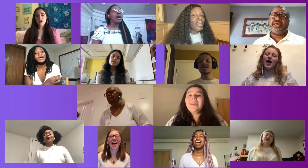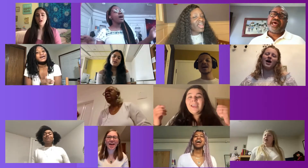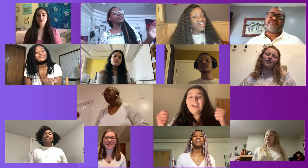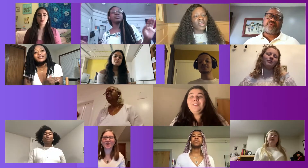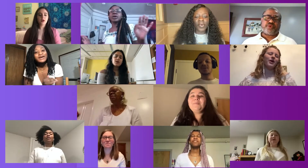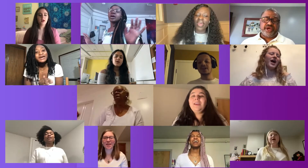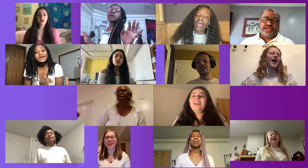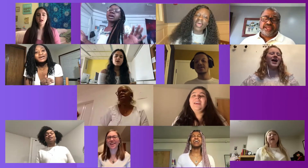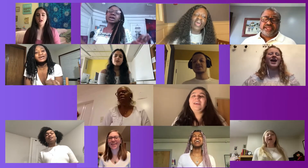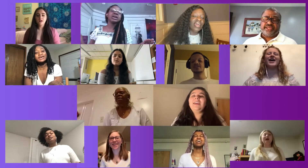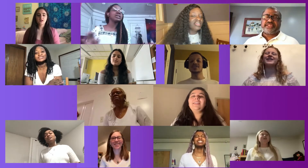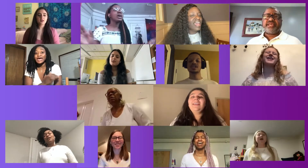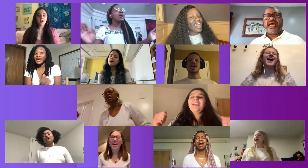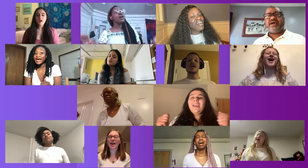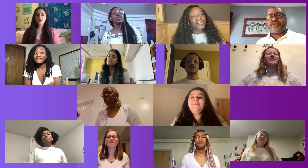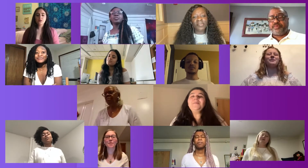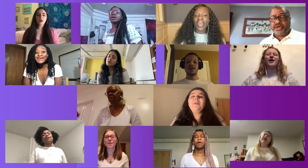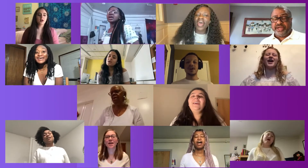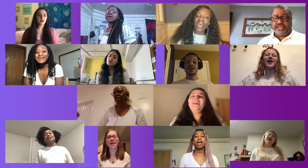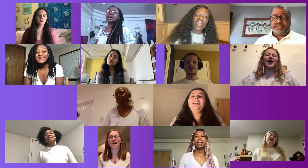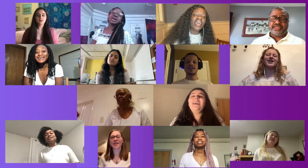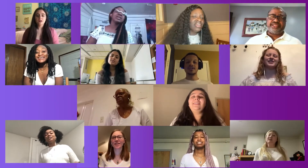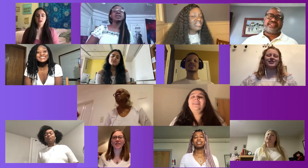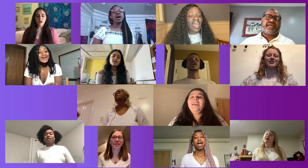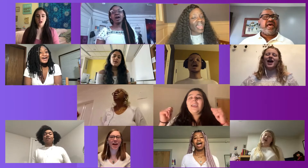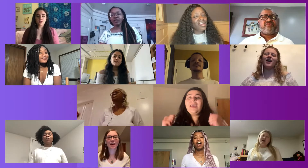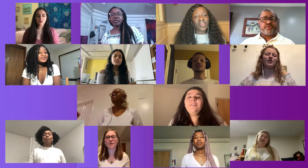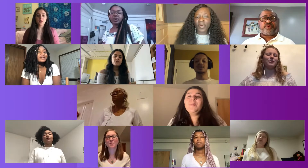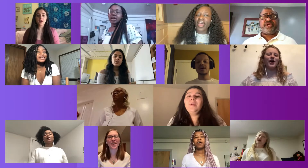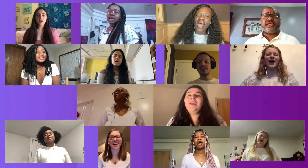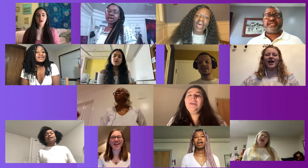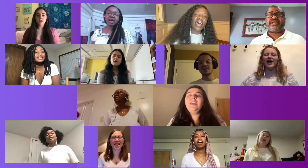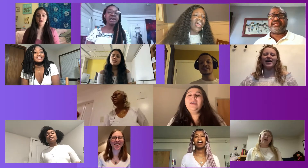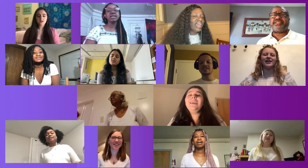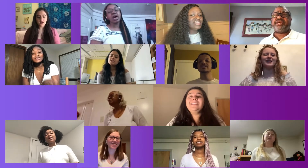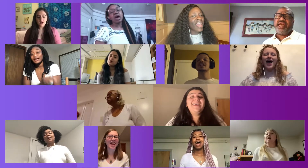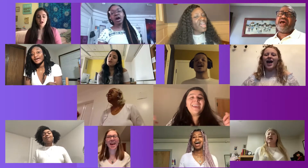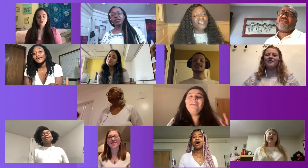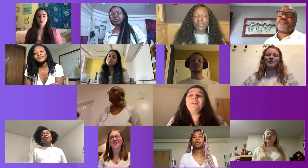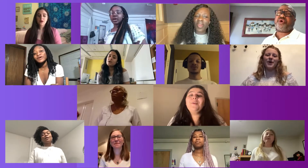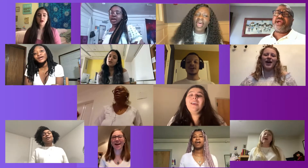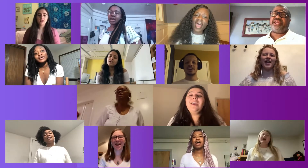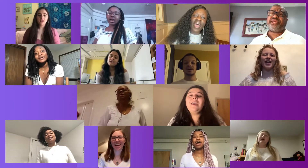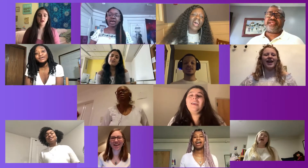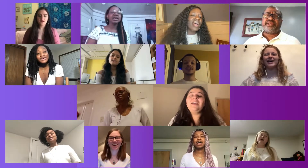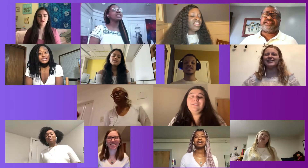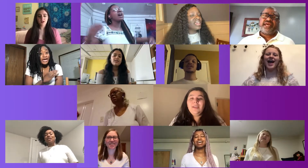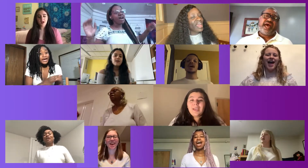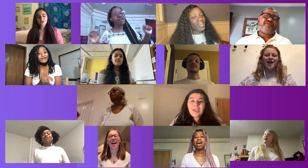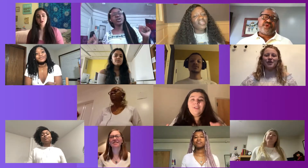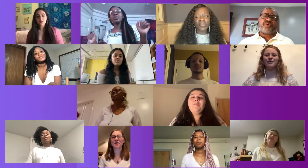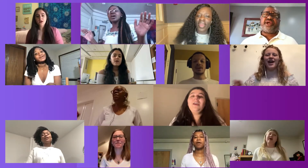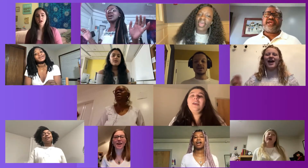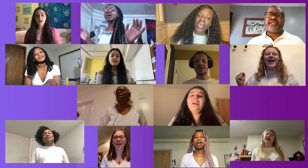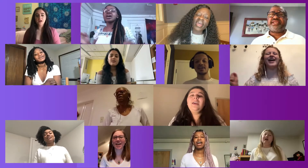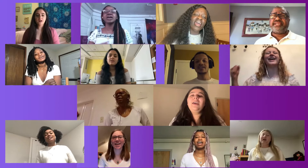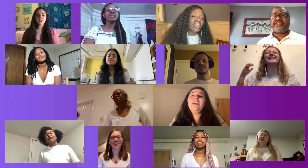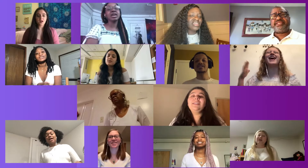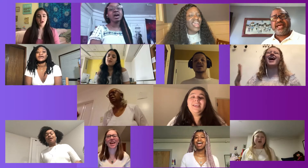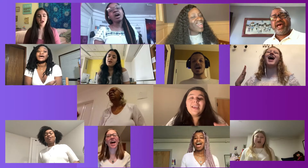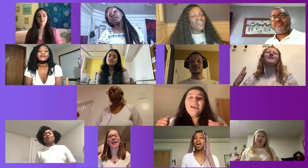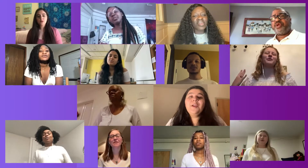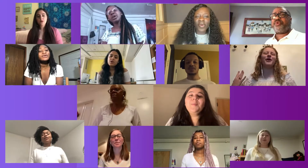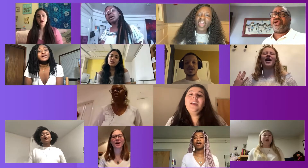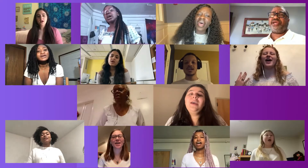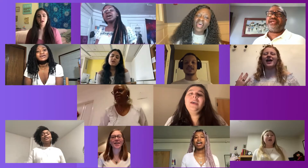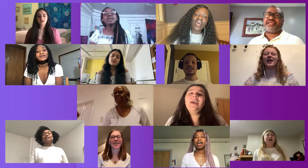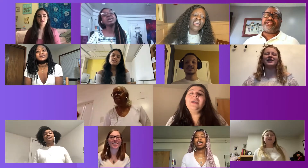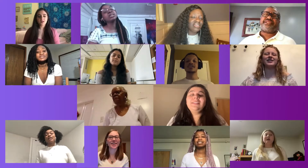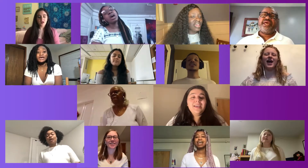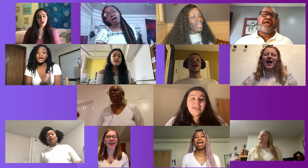Every praise, every praise